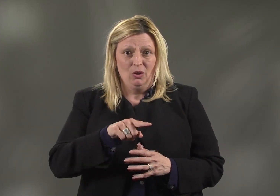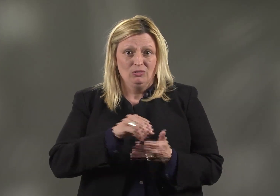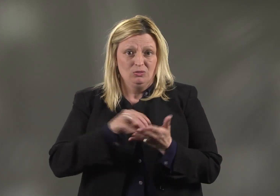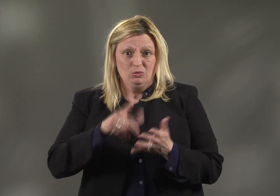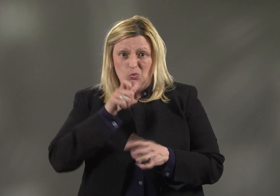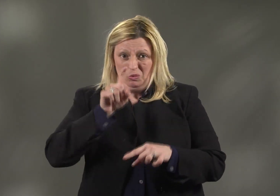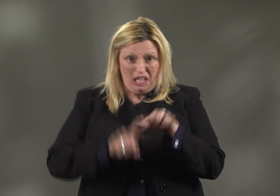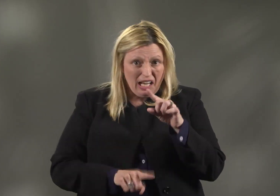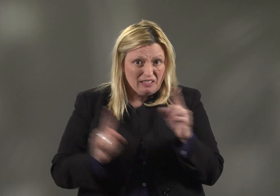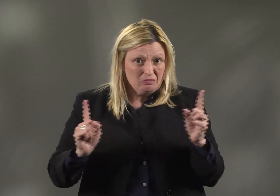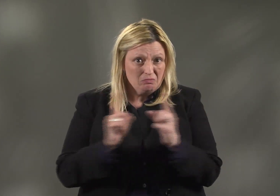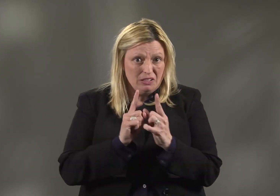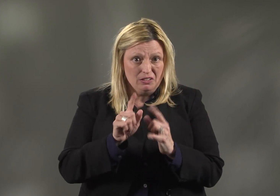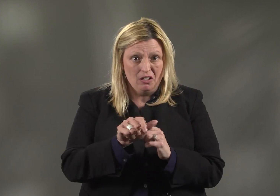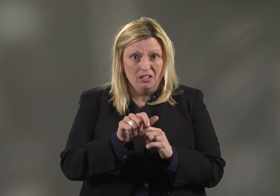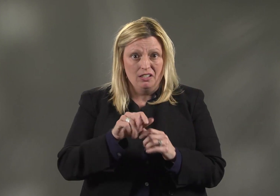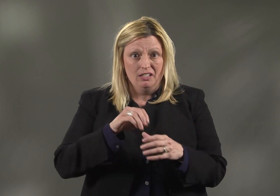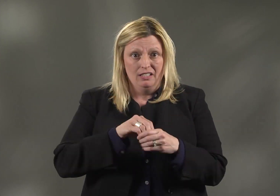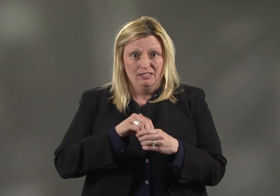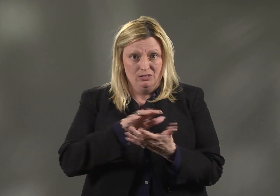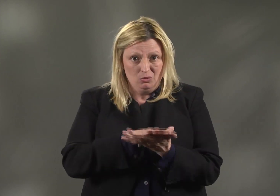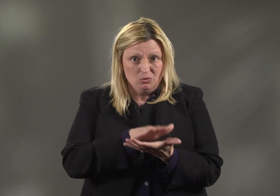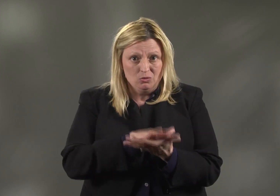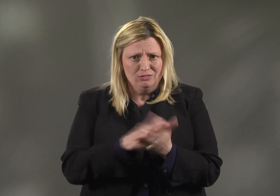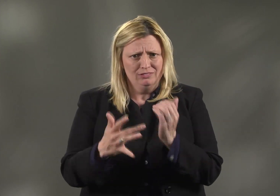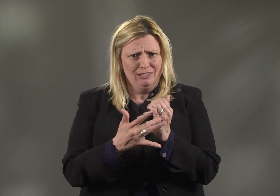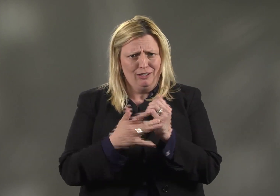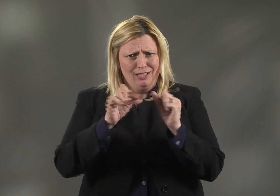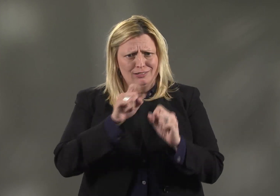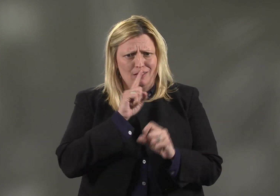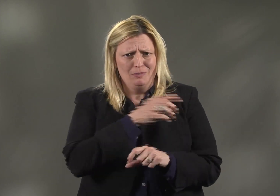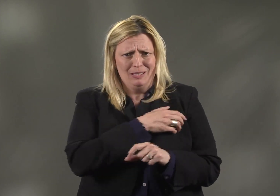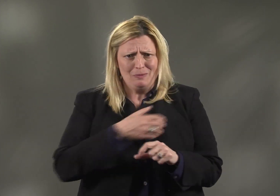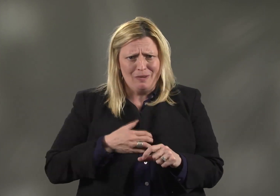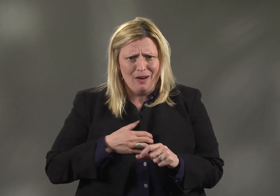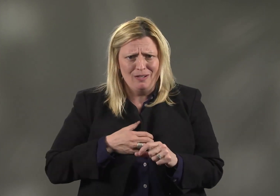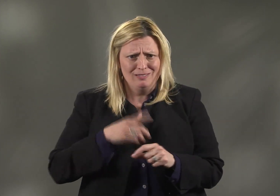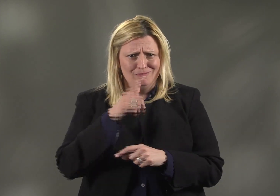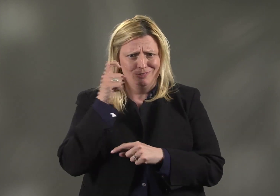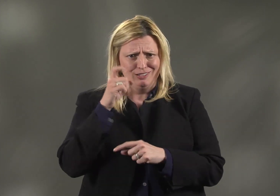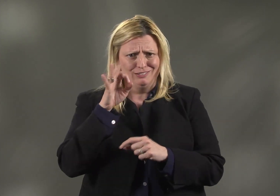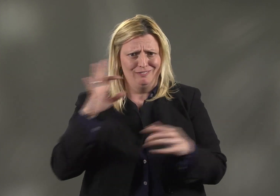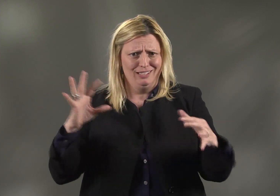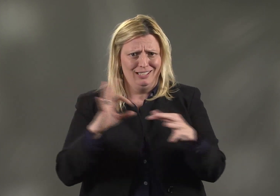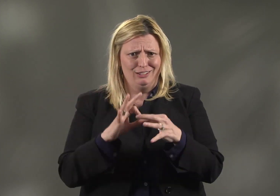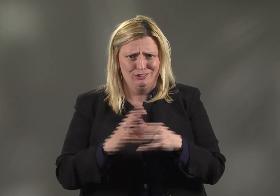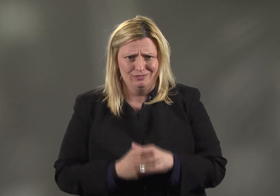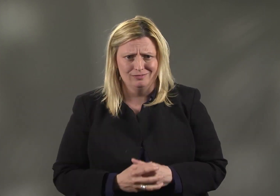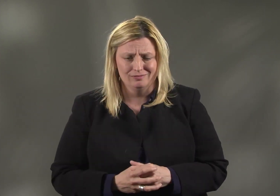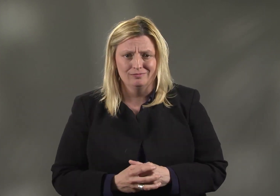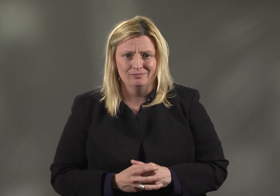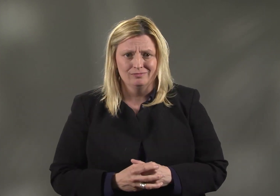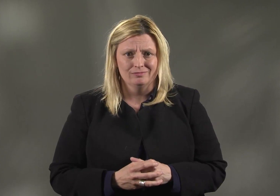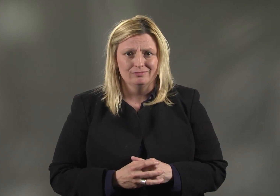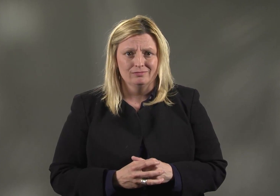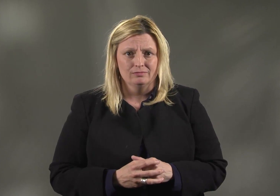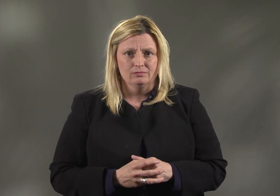For students who are unable to meet others in school, technology can be empowering because of the connections made across miles.